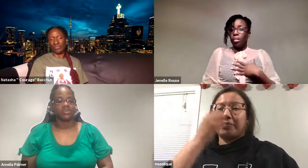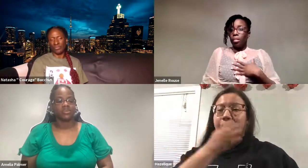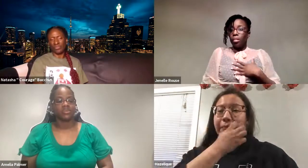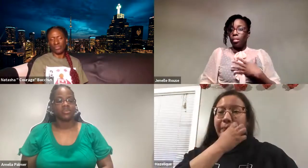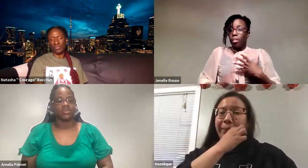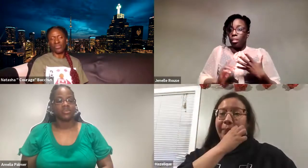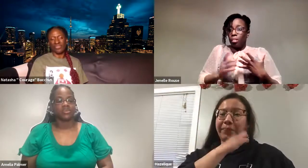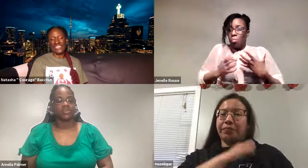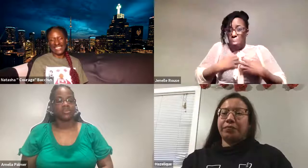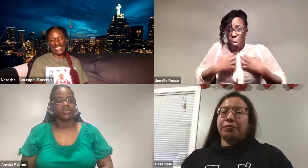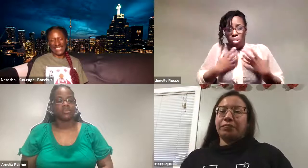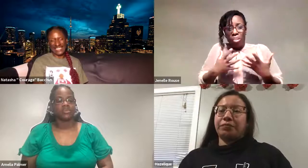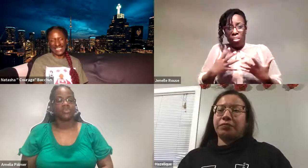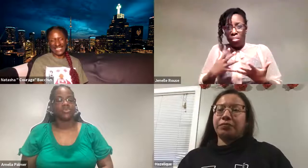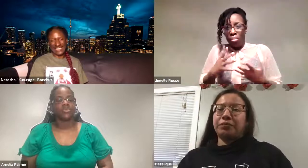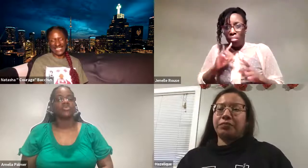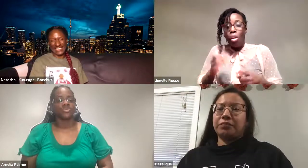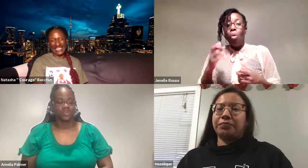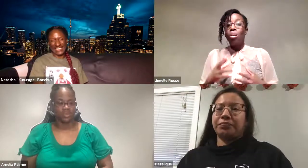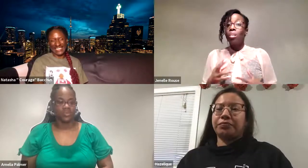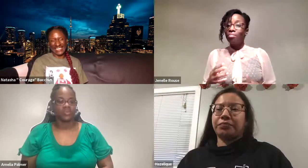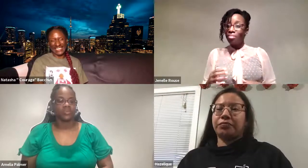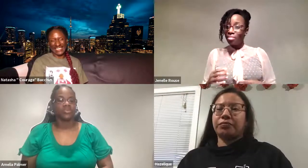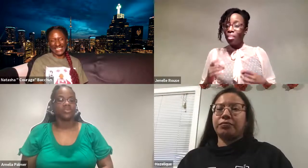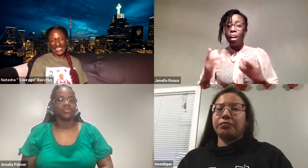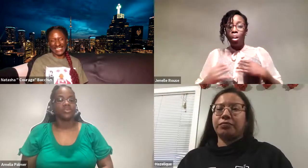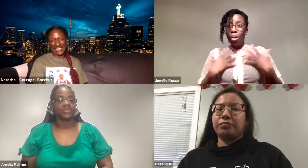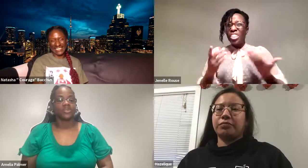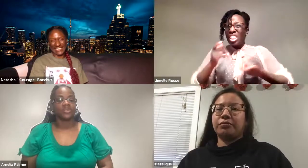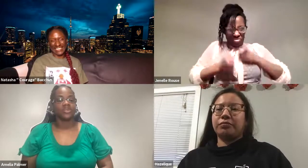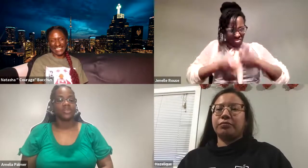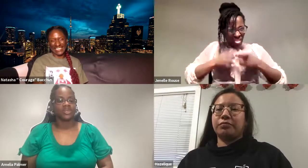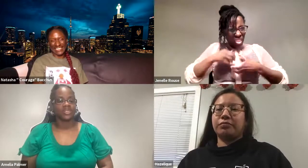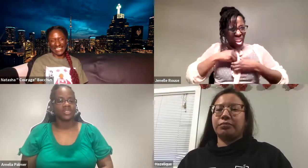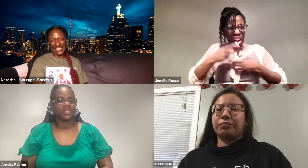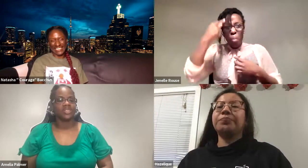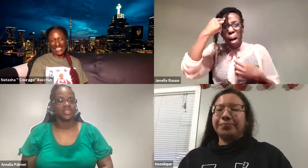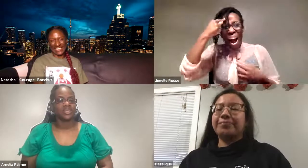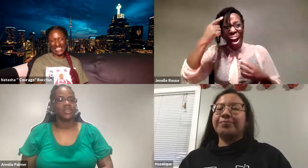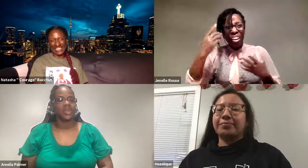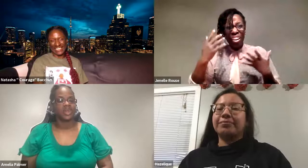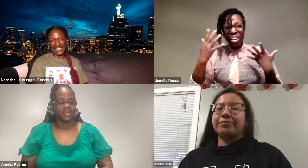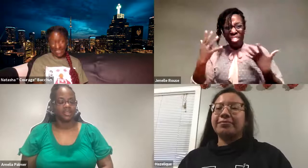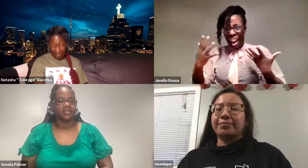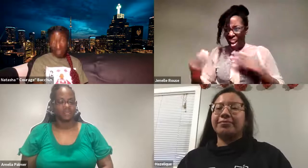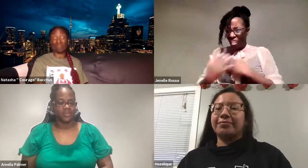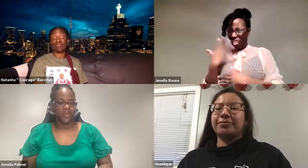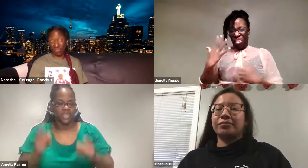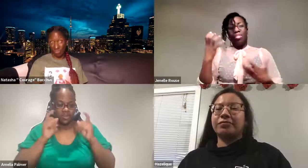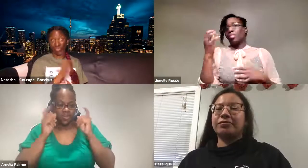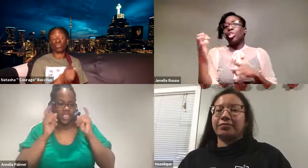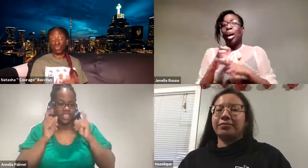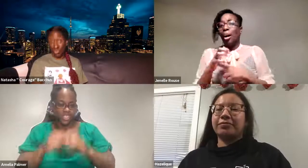a question... emotions. influence. see everything that's happening on my face